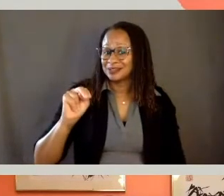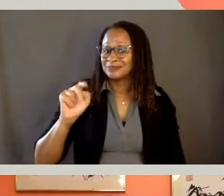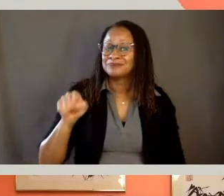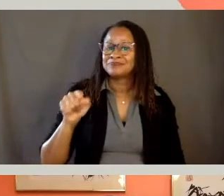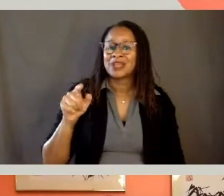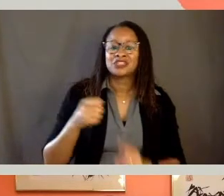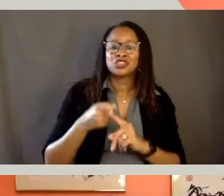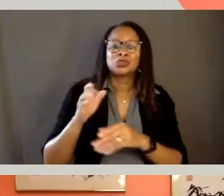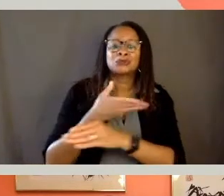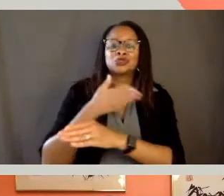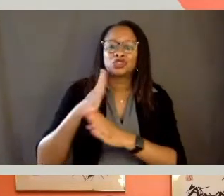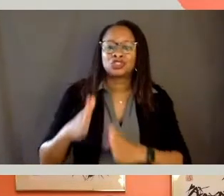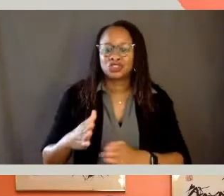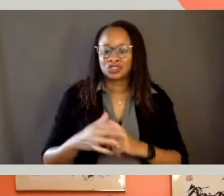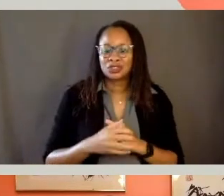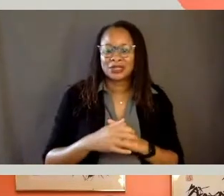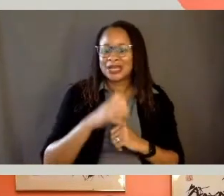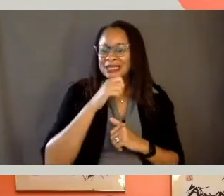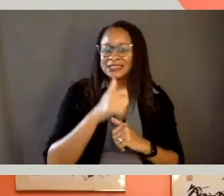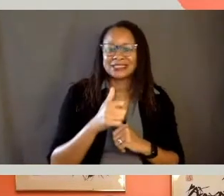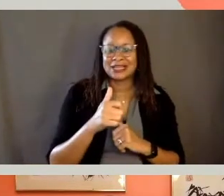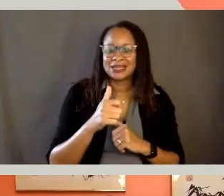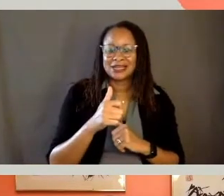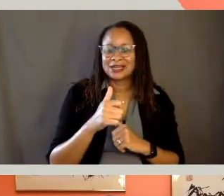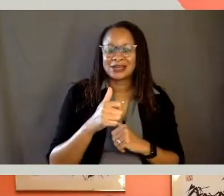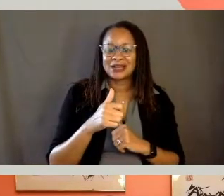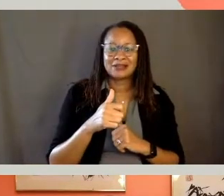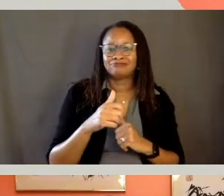But she was a musician and she wasn't really an indistinct editor .